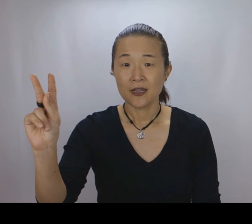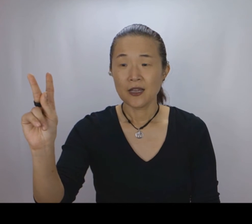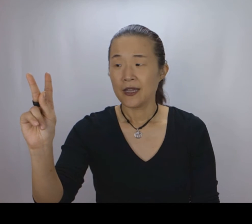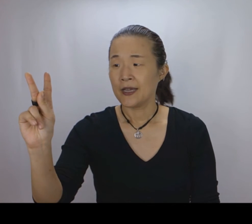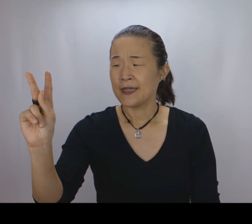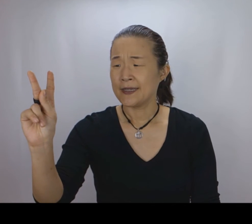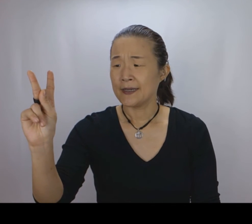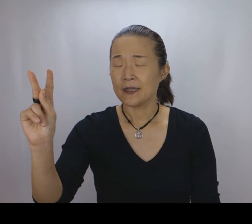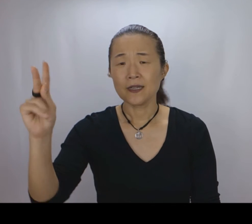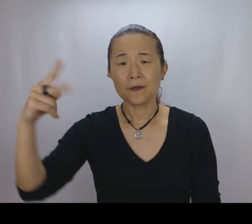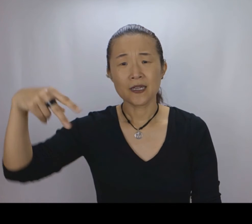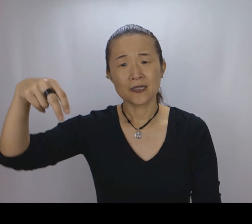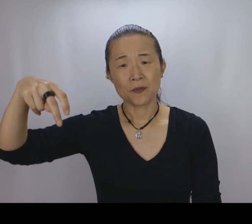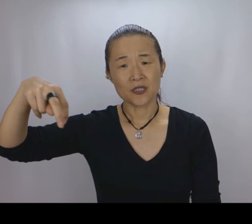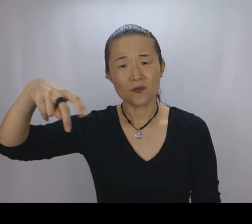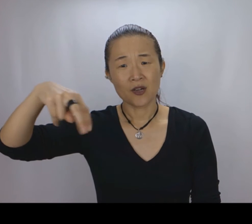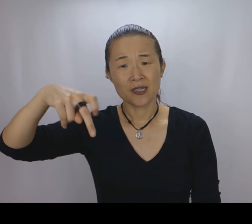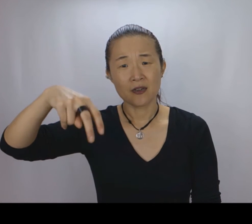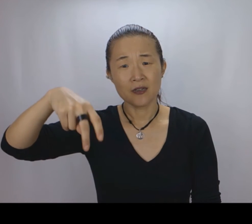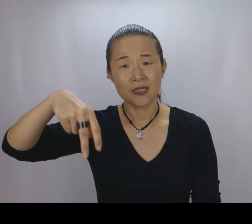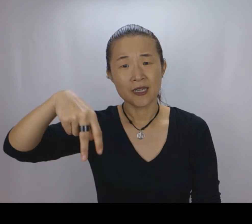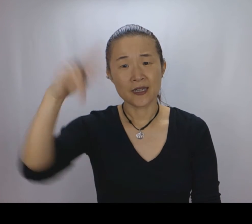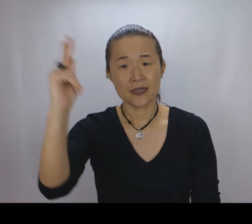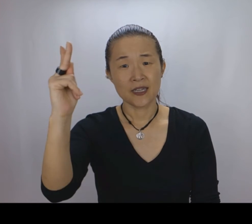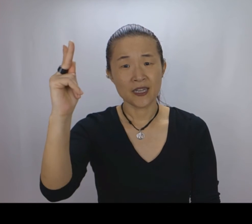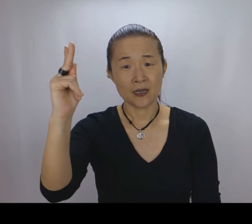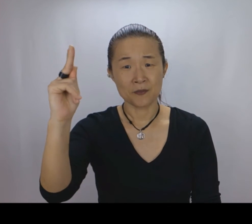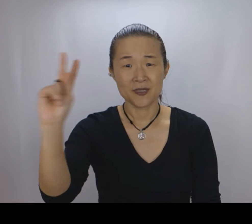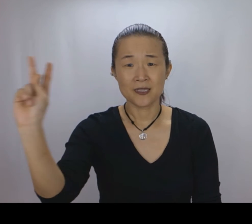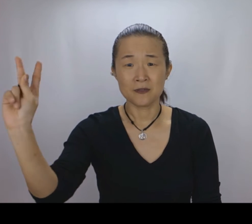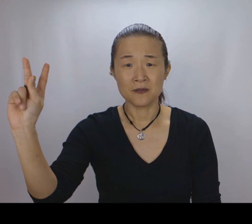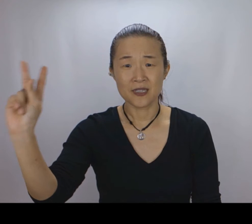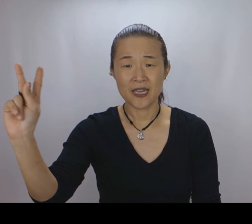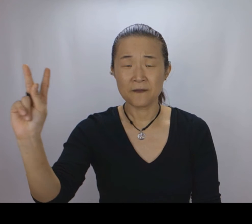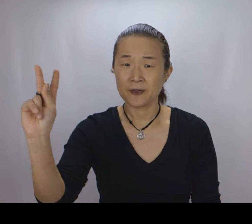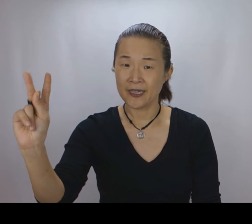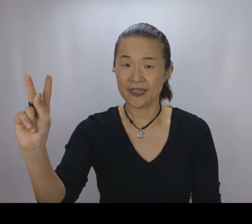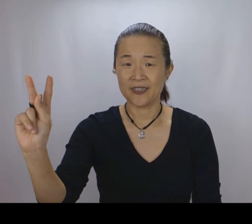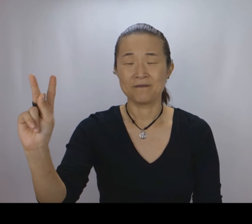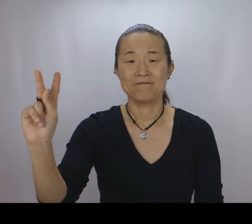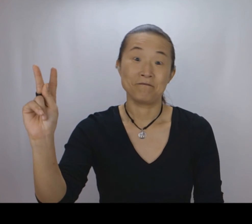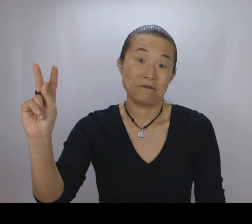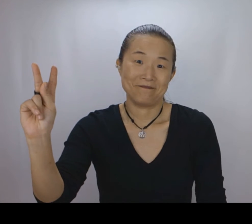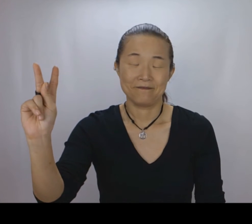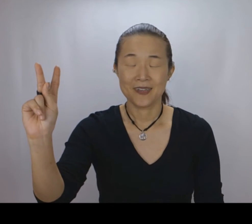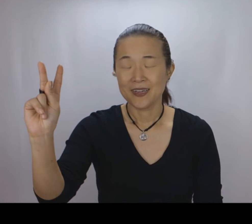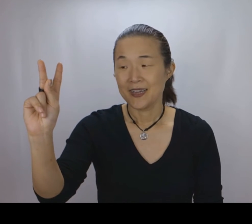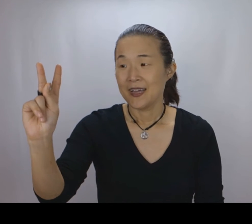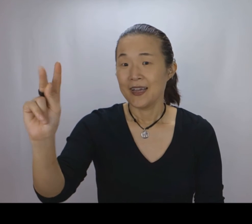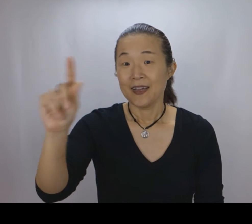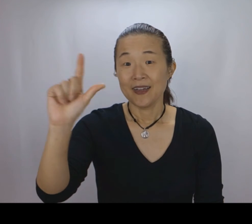Think of it as a person walking along and they kick up. So "K" for kick.